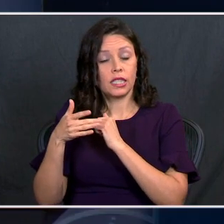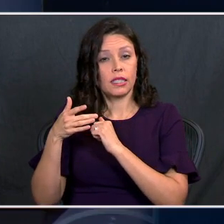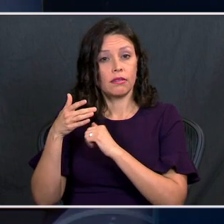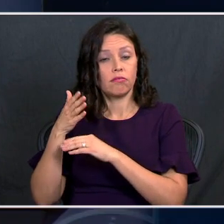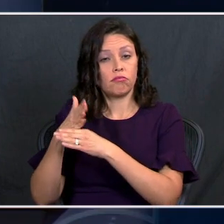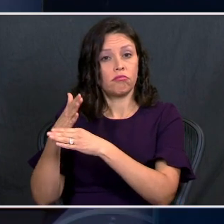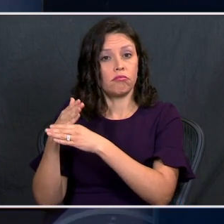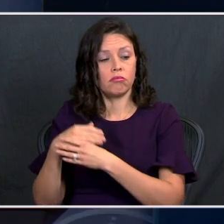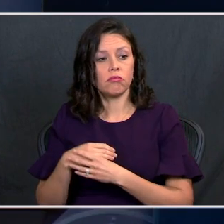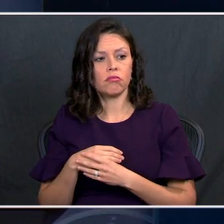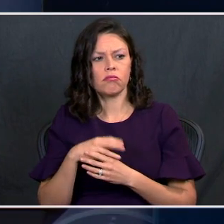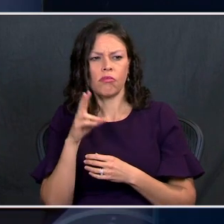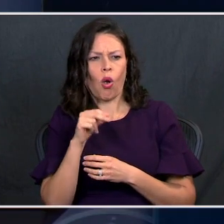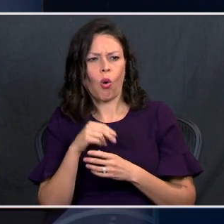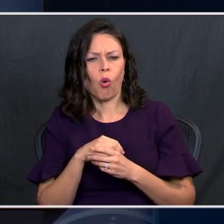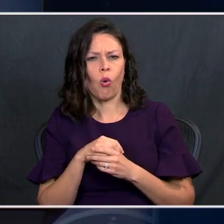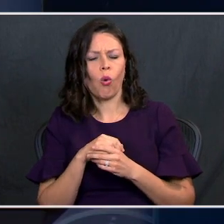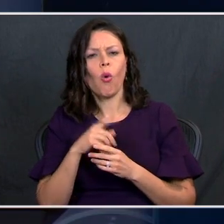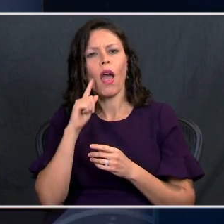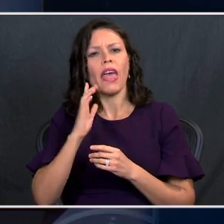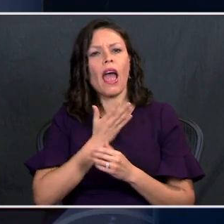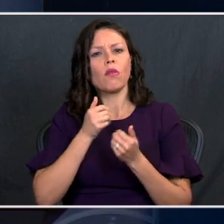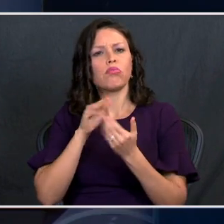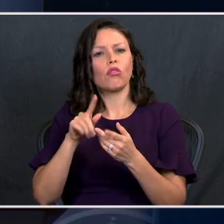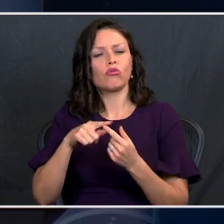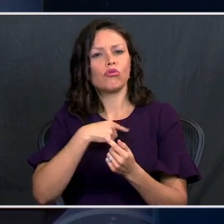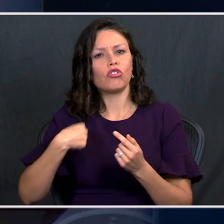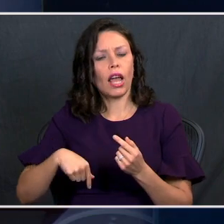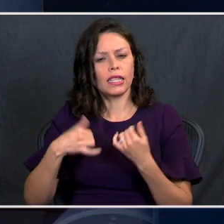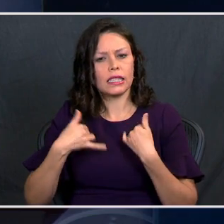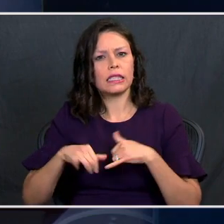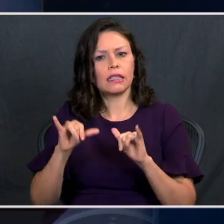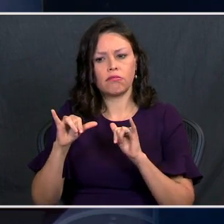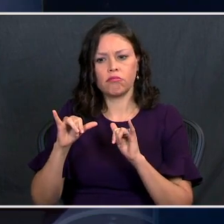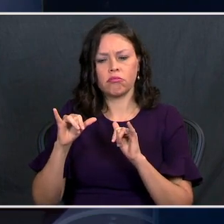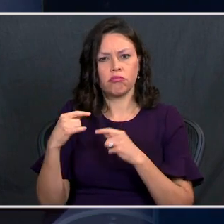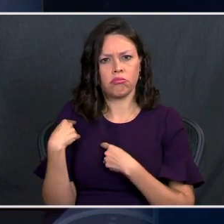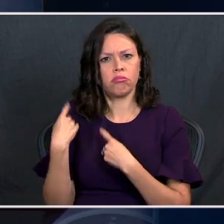Ms. Psaki: No. I think our approach to China remains what it has been since --